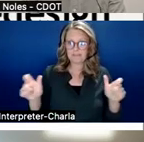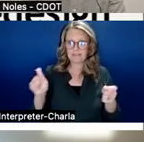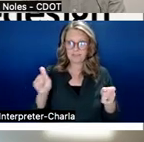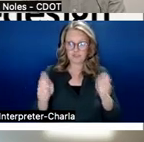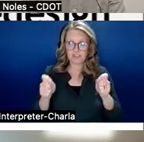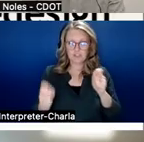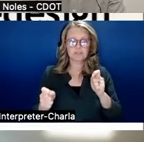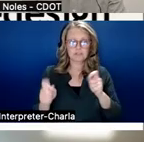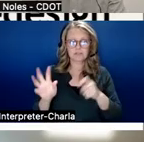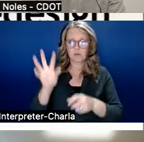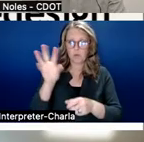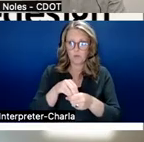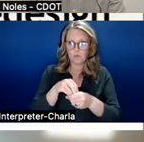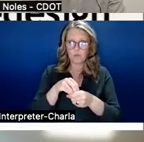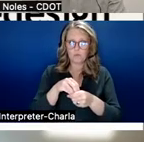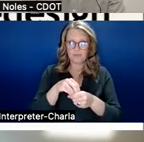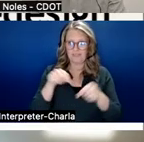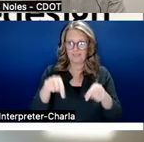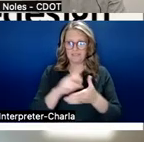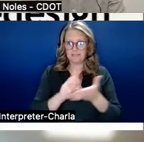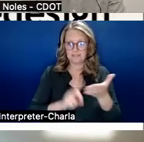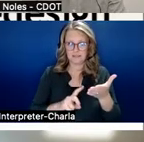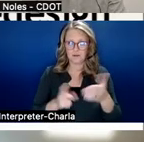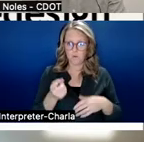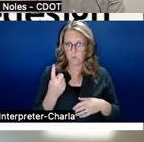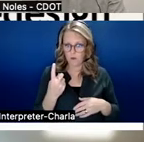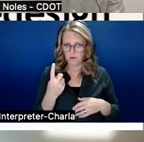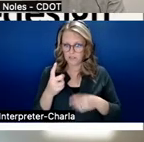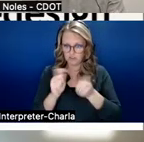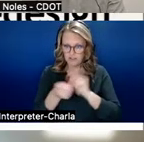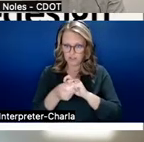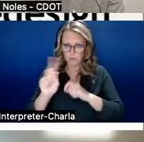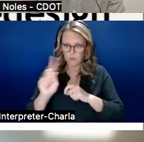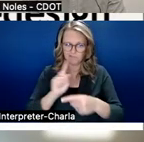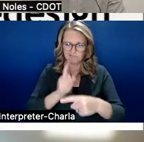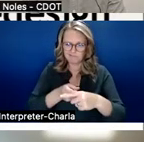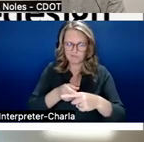So one of them is at 14th Avenue and Howard Place Federal Boulevard.